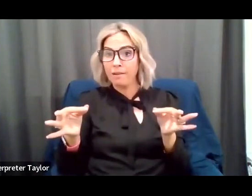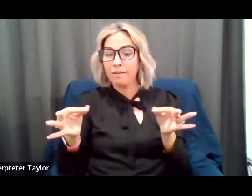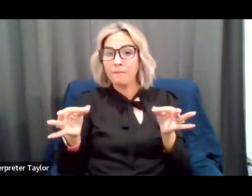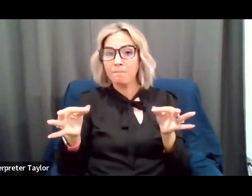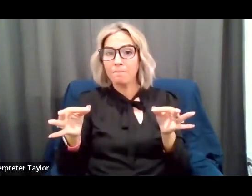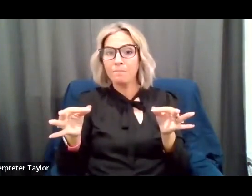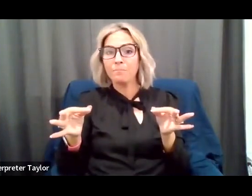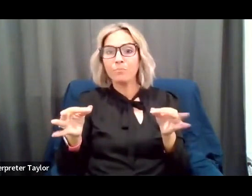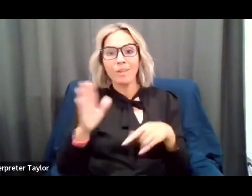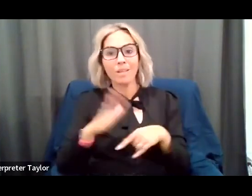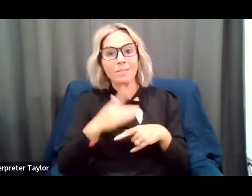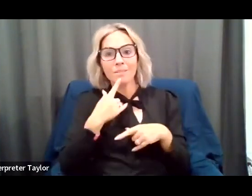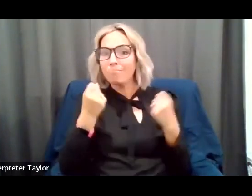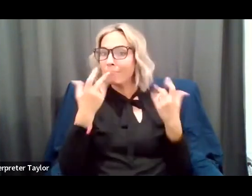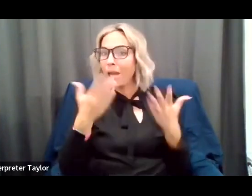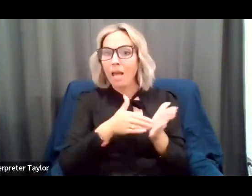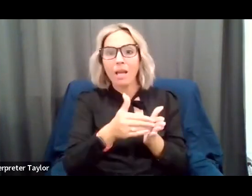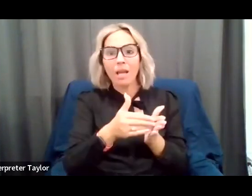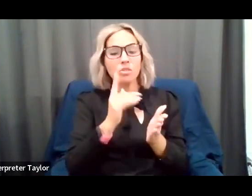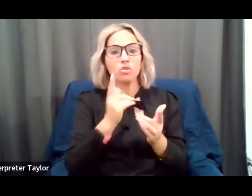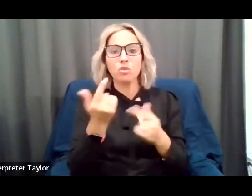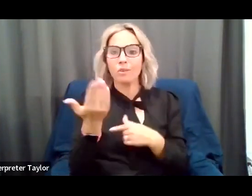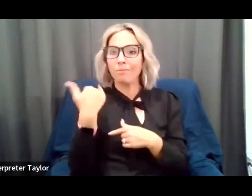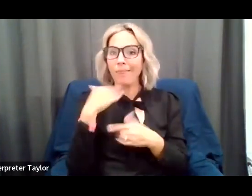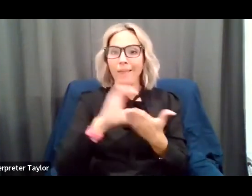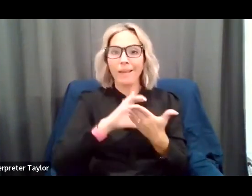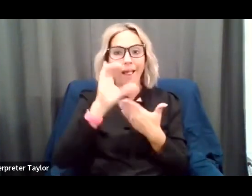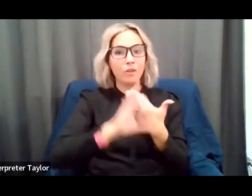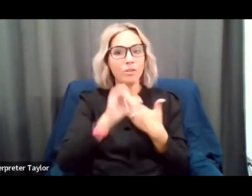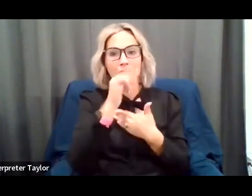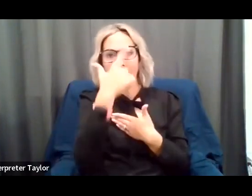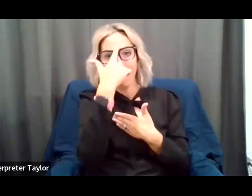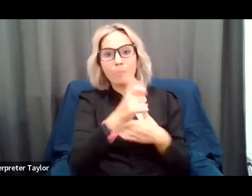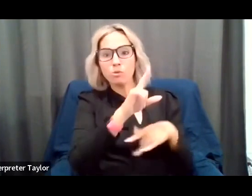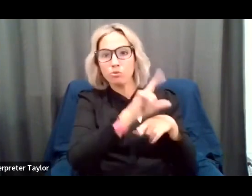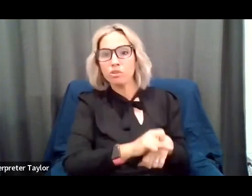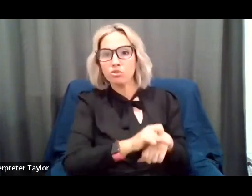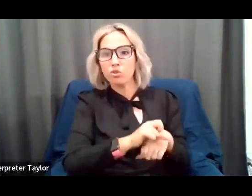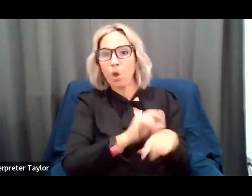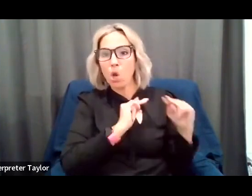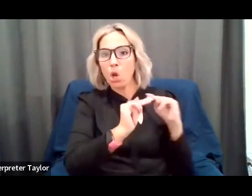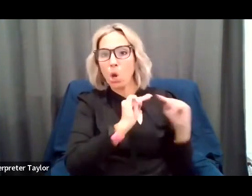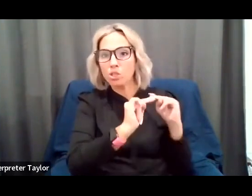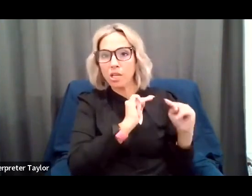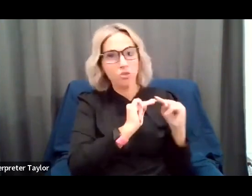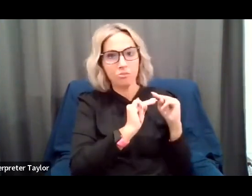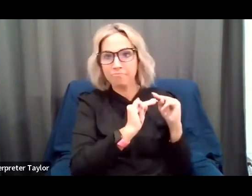stated on numerous occasions in the past, the calendar is not subject to traditional negotiation."